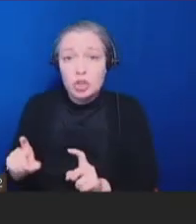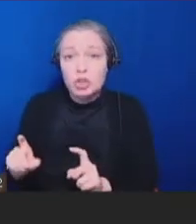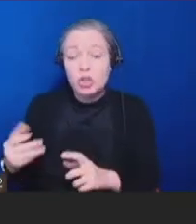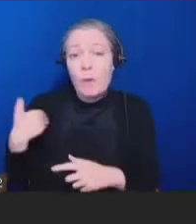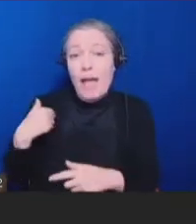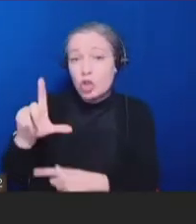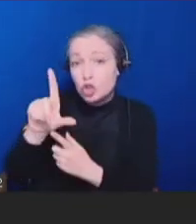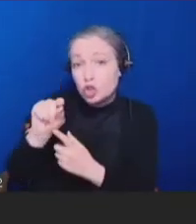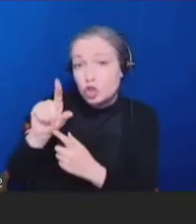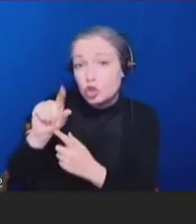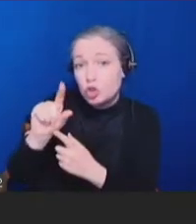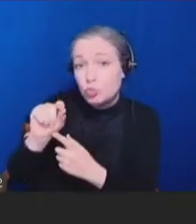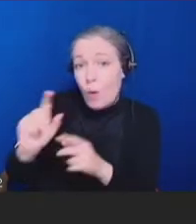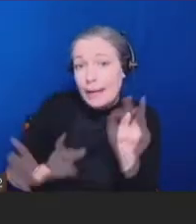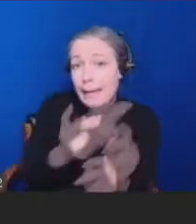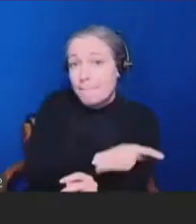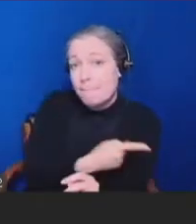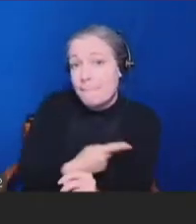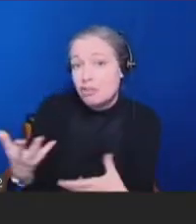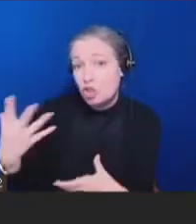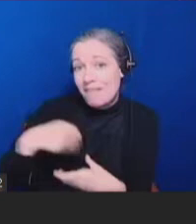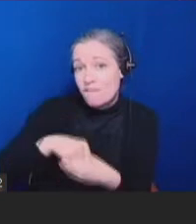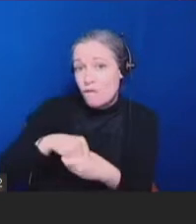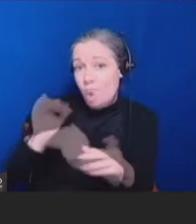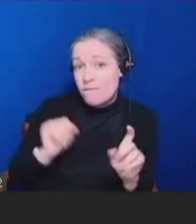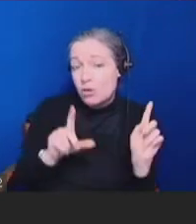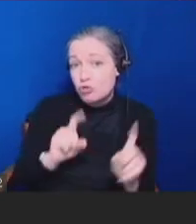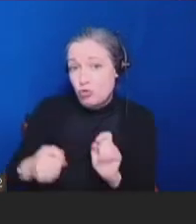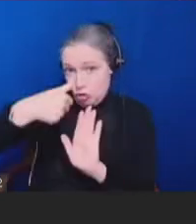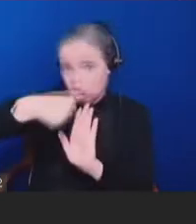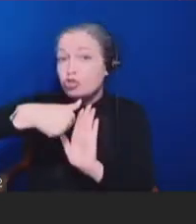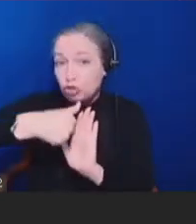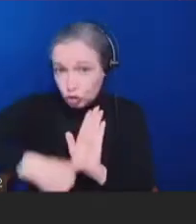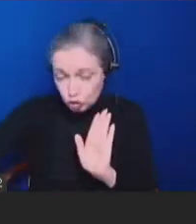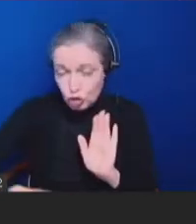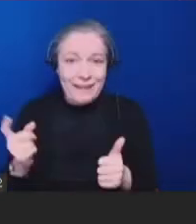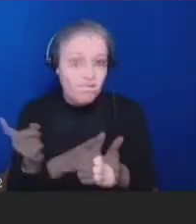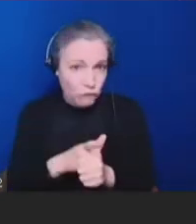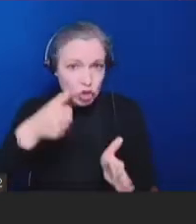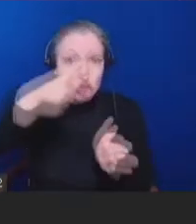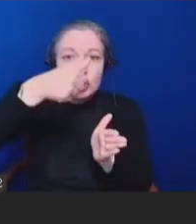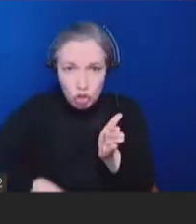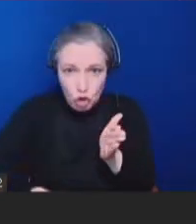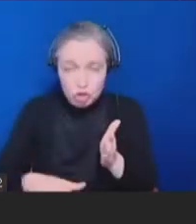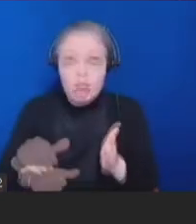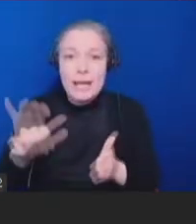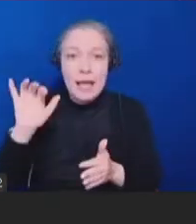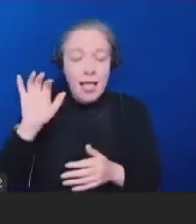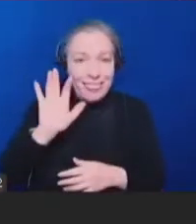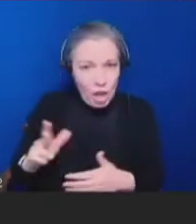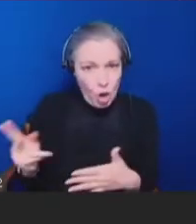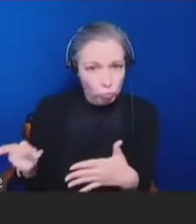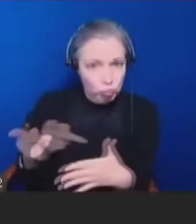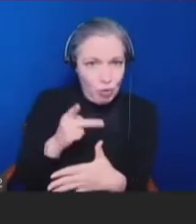pancreatic cancer patients, on whom we performed surgery to remove their primary pancreatic cancers